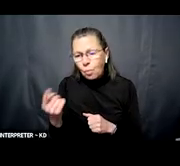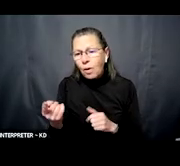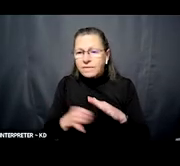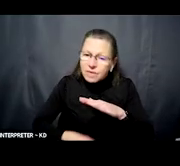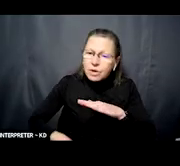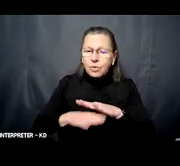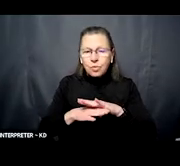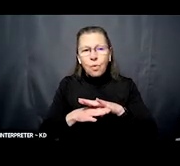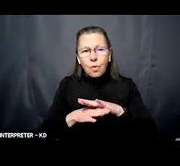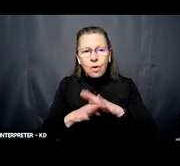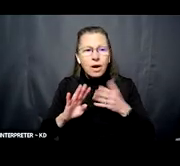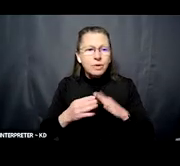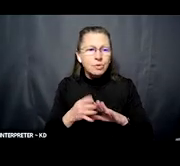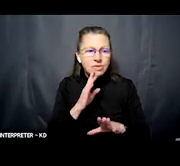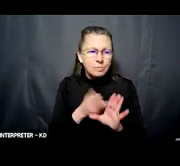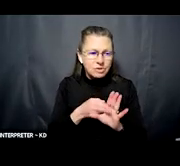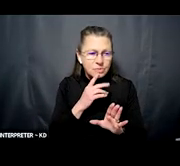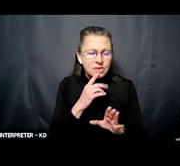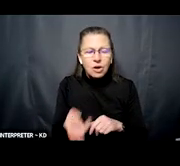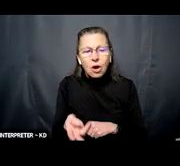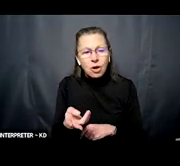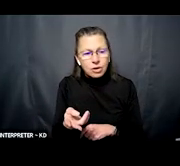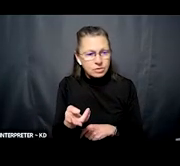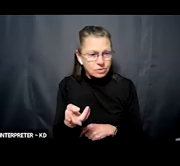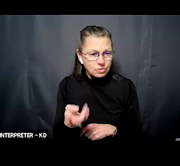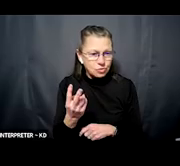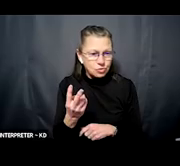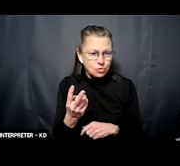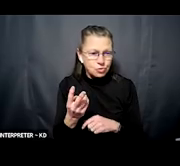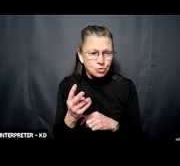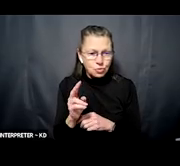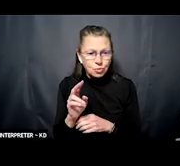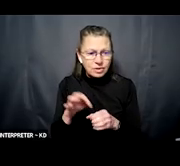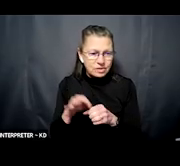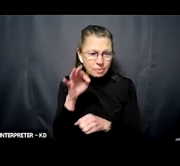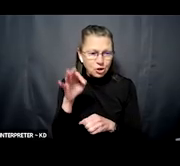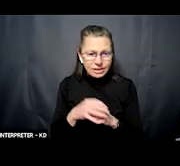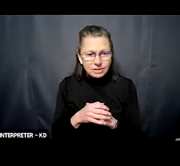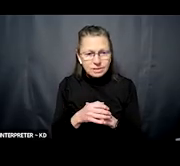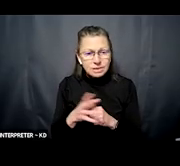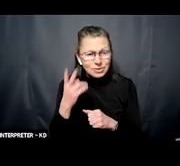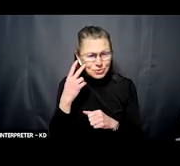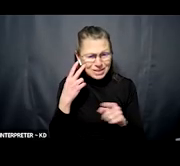participated in this study are two-spirit, and as you can see, these are historic photos that